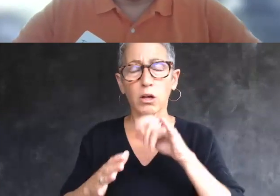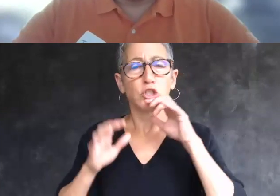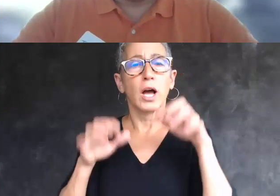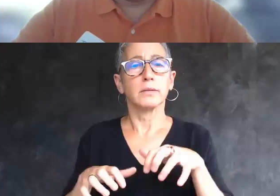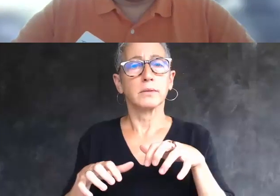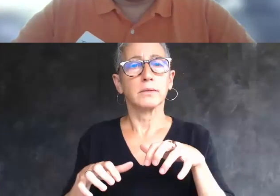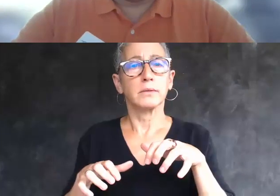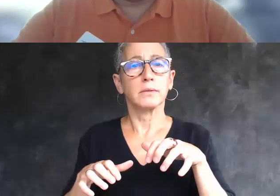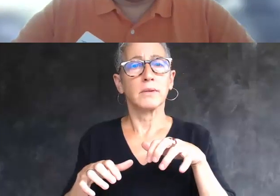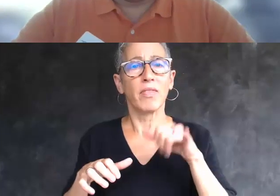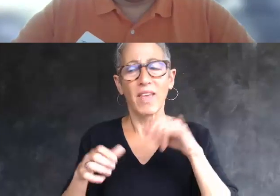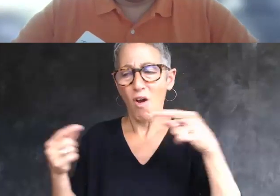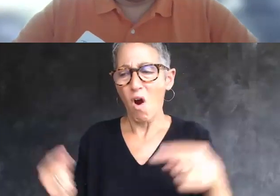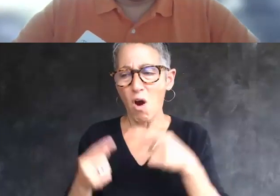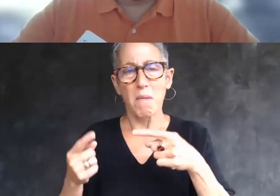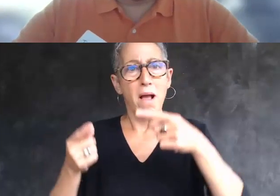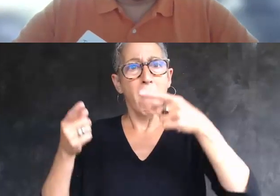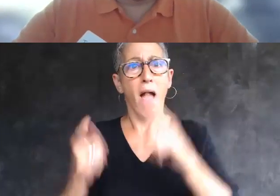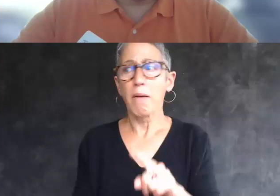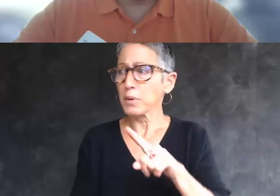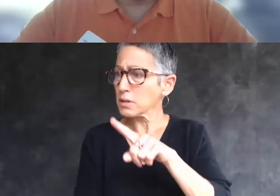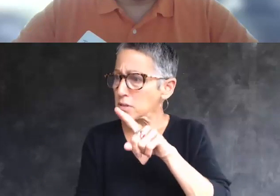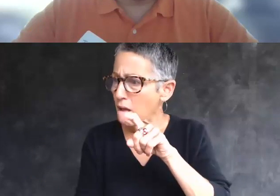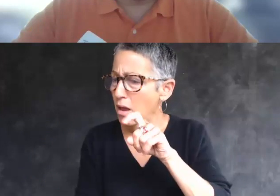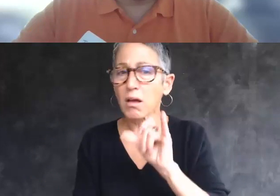And they quickly, you know, gave us some relief. And I've been a part of some things